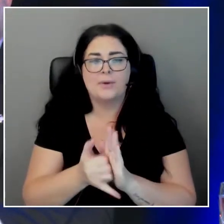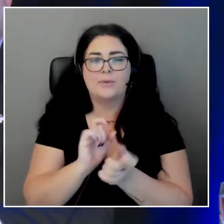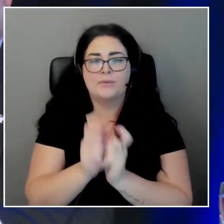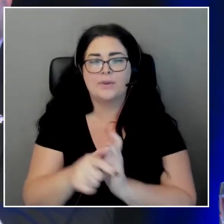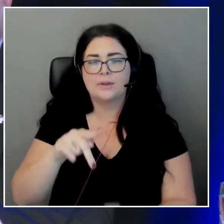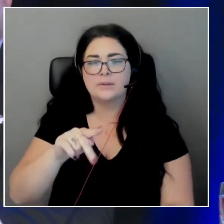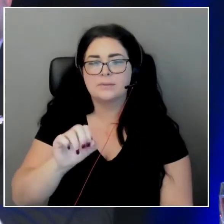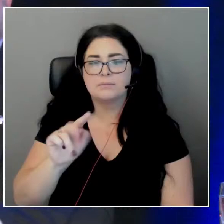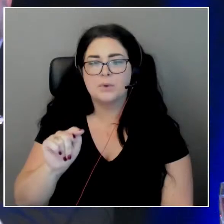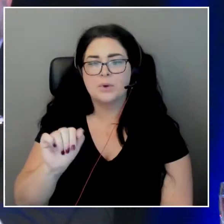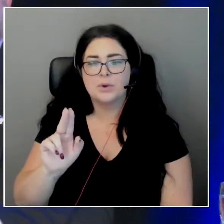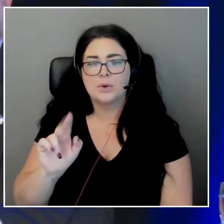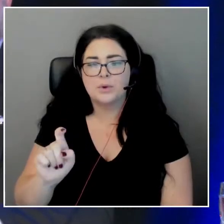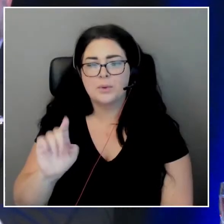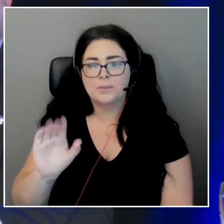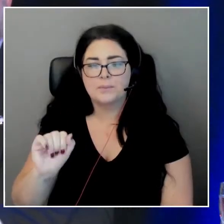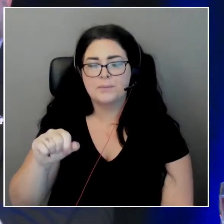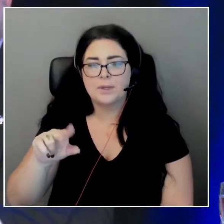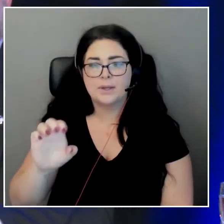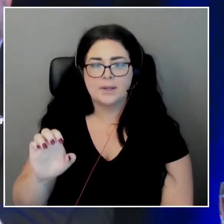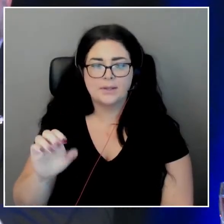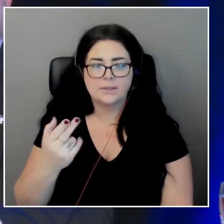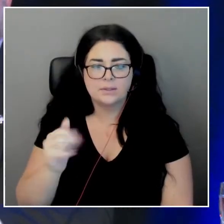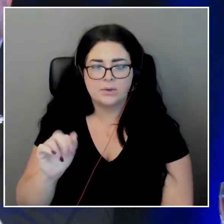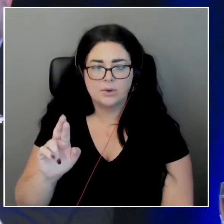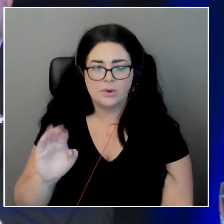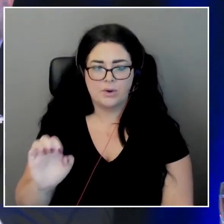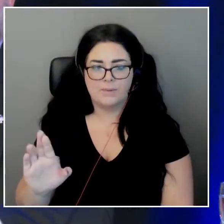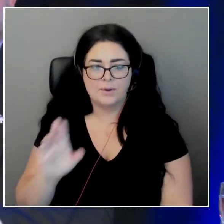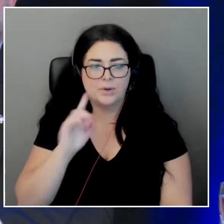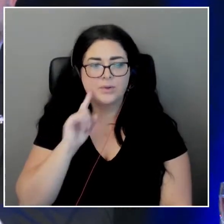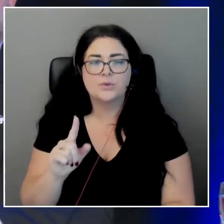Removing Vardy's Island remains a Board priority as it enhances